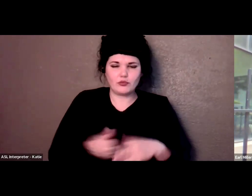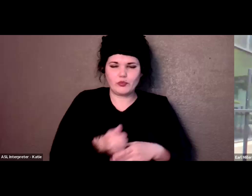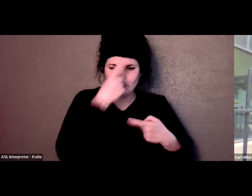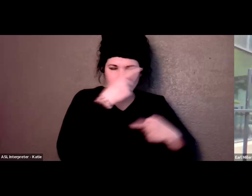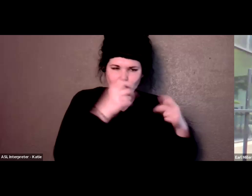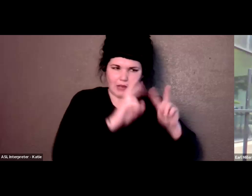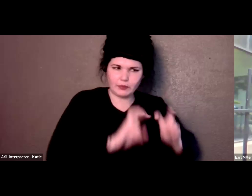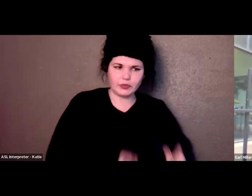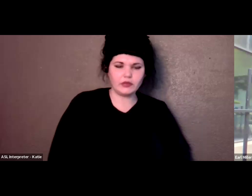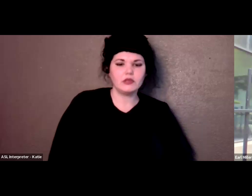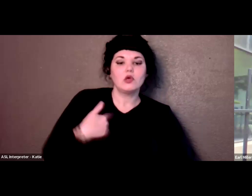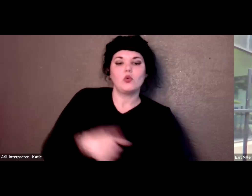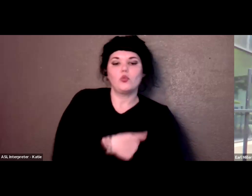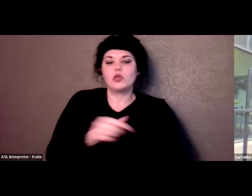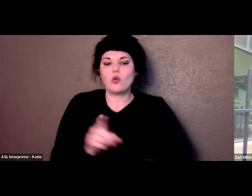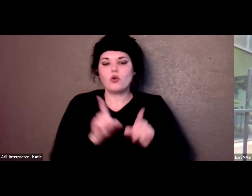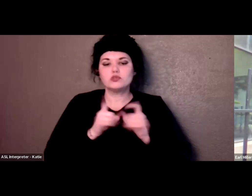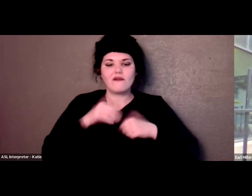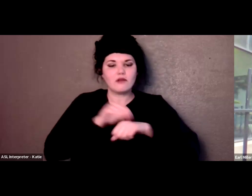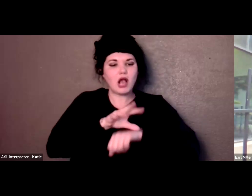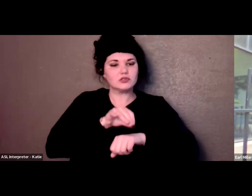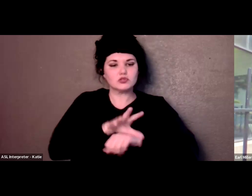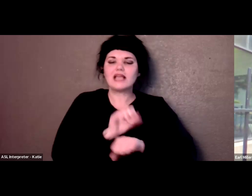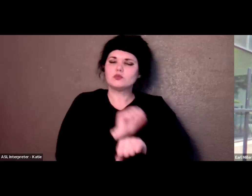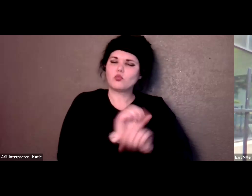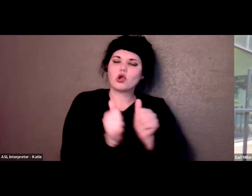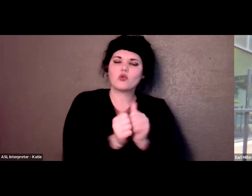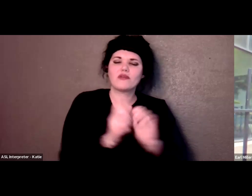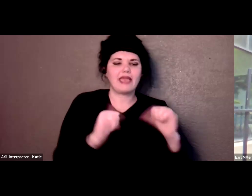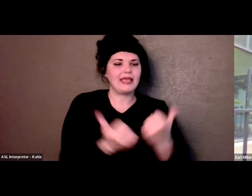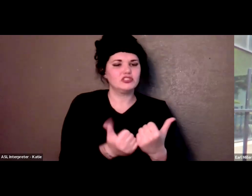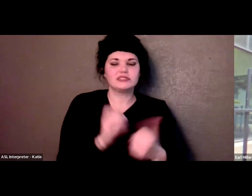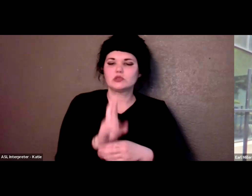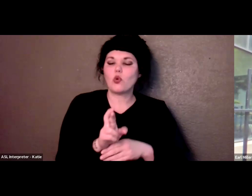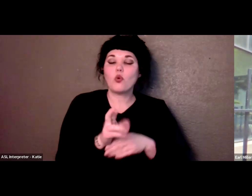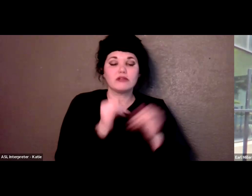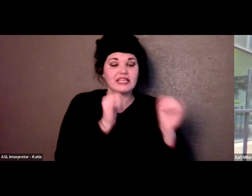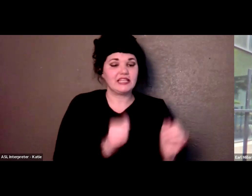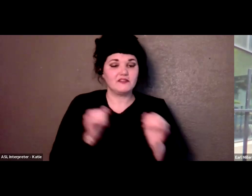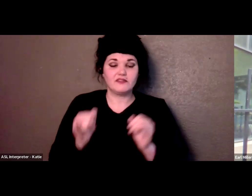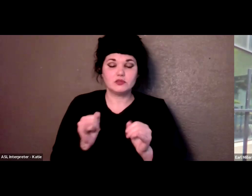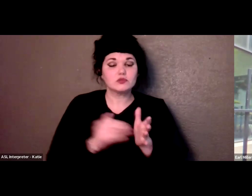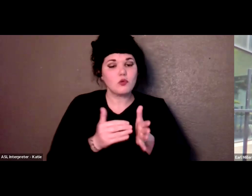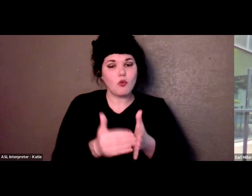consultations to agencies, to individuals, and to families, sometimes with particular challenges